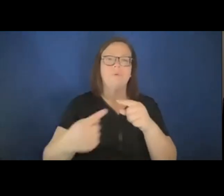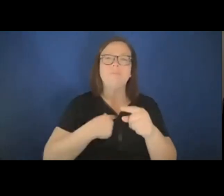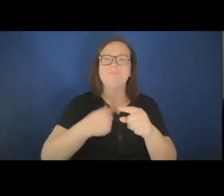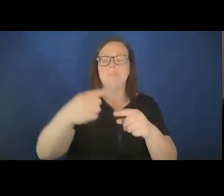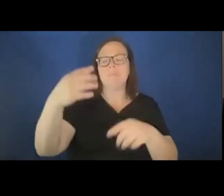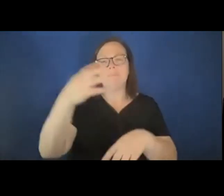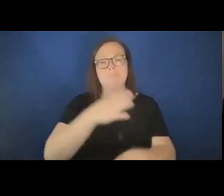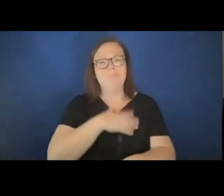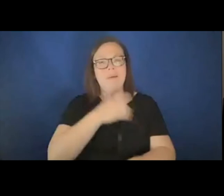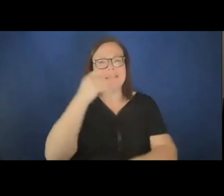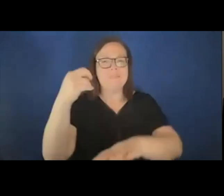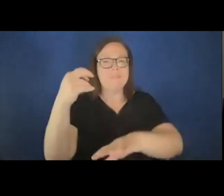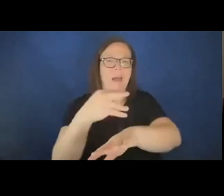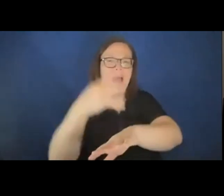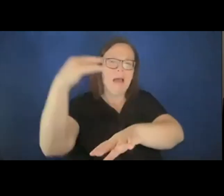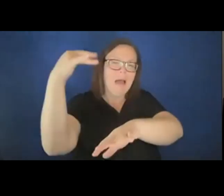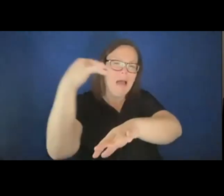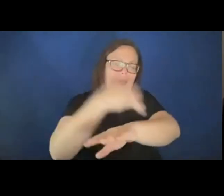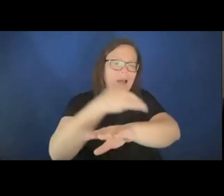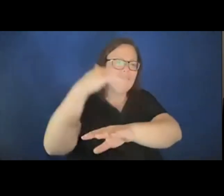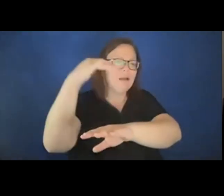skin, washing and draining the layers that I hope